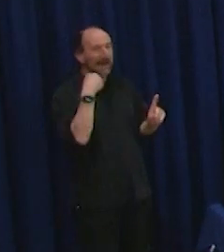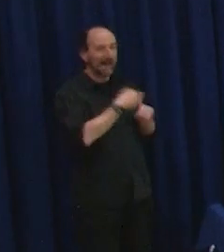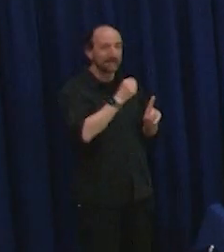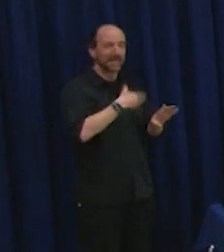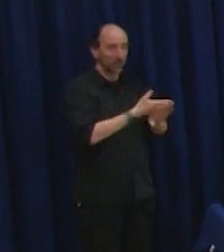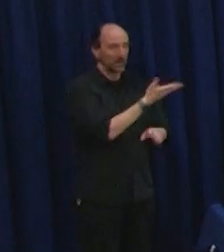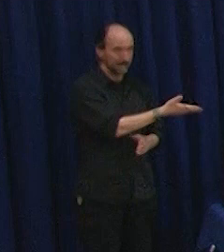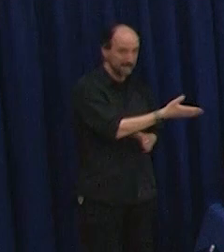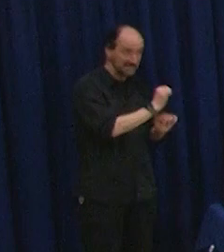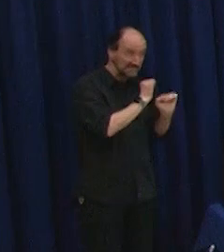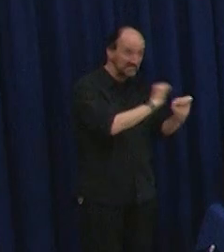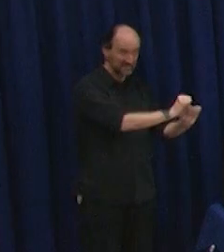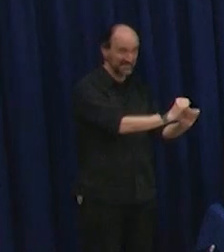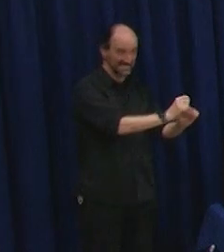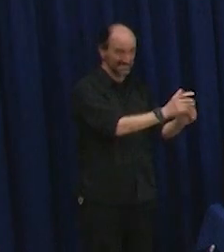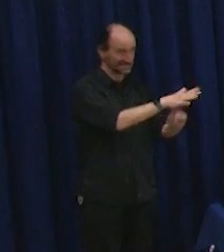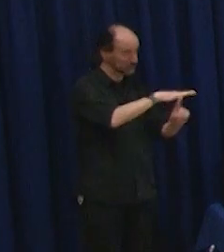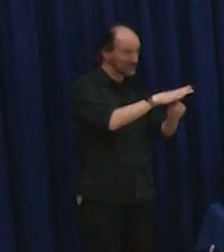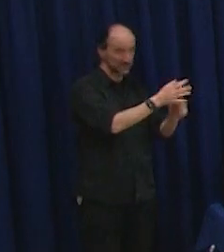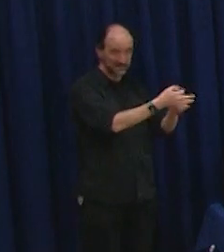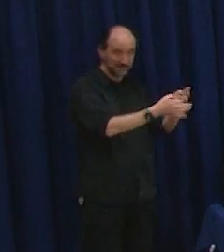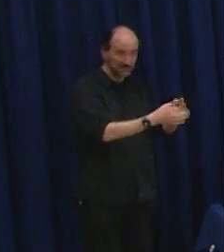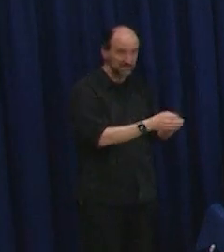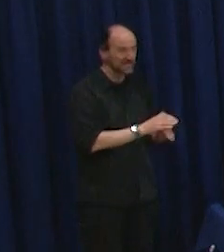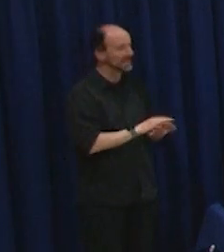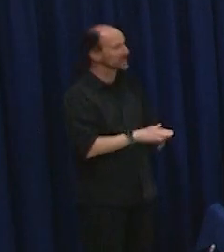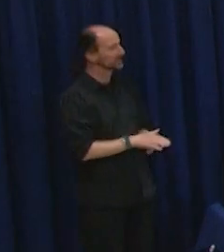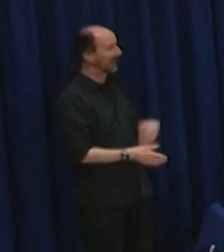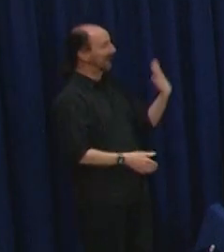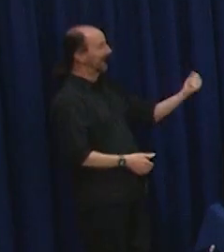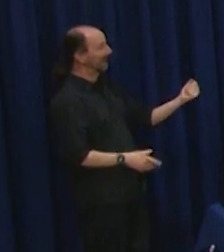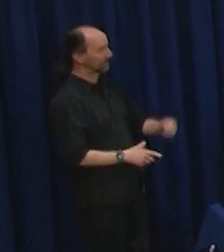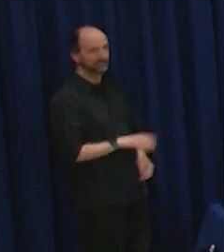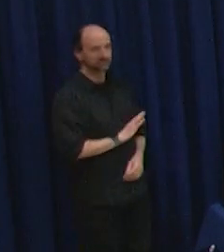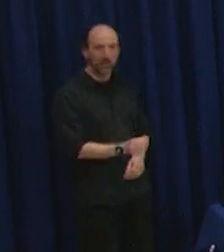how we help them we don't just think about yes no diagnosis which areas do they struggle in, really